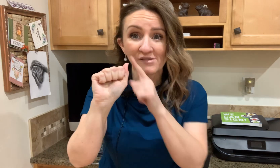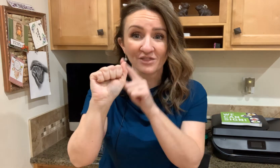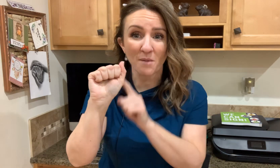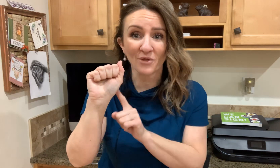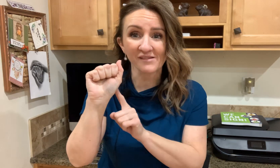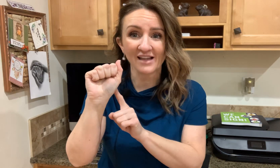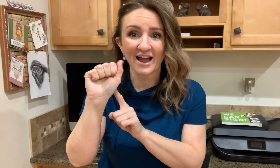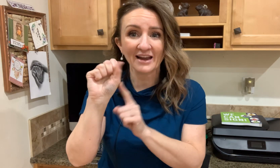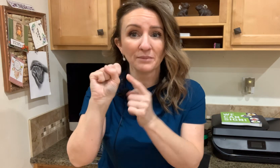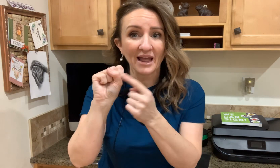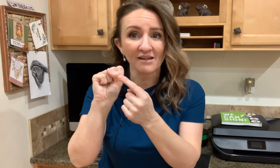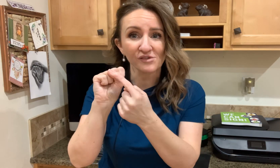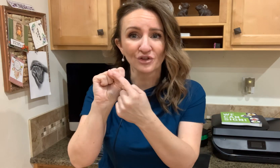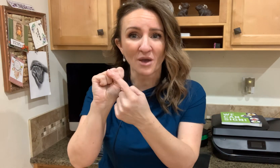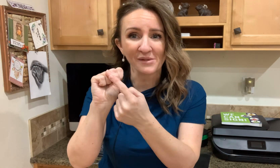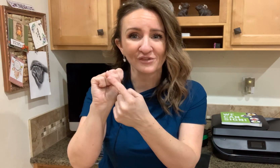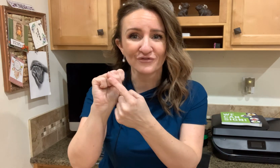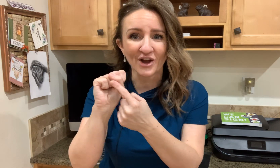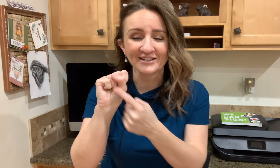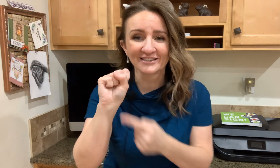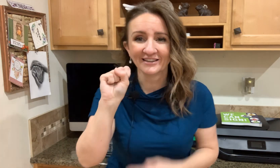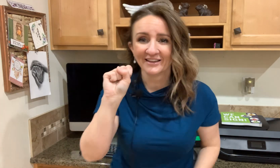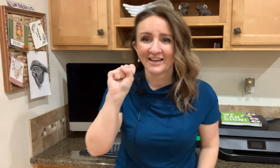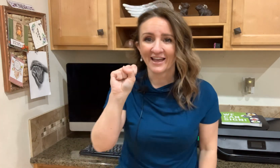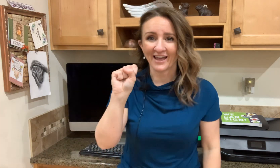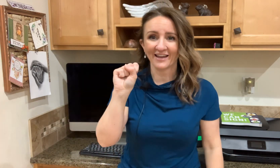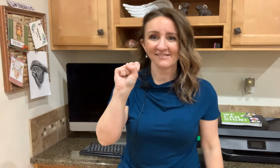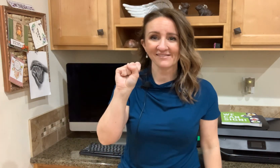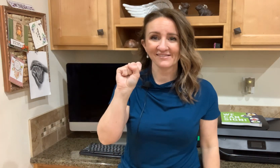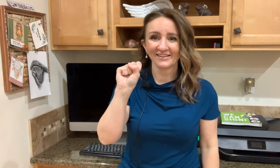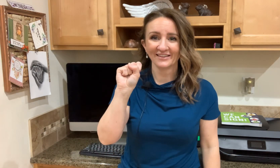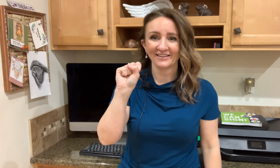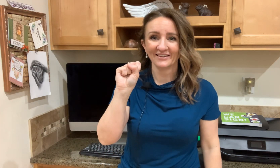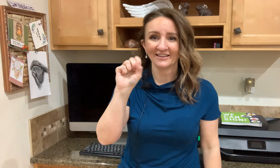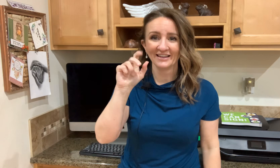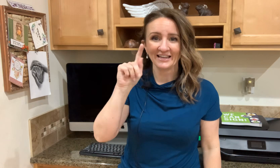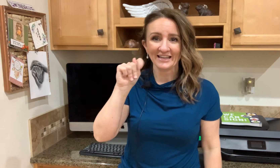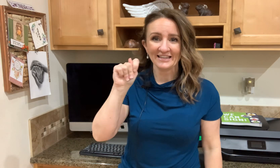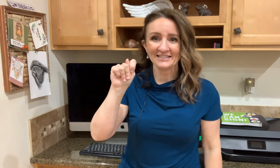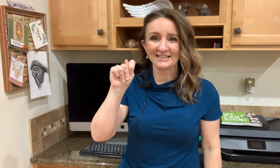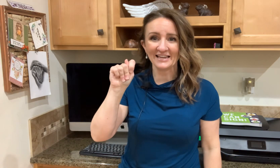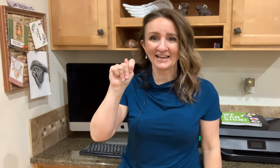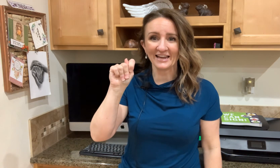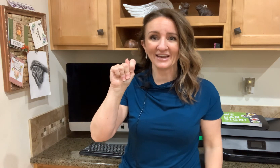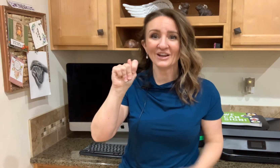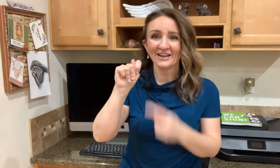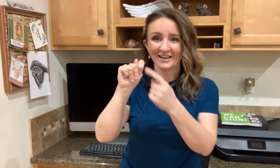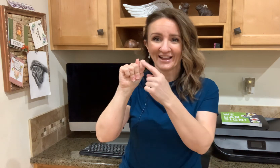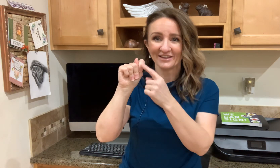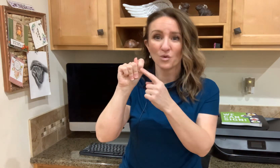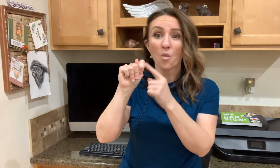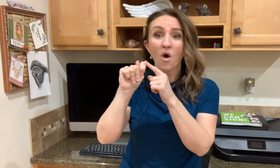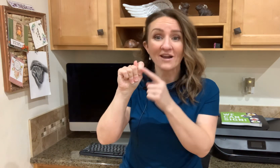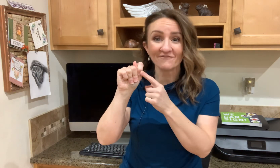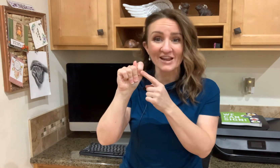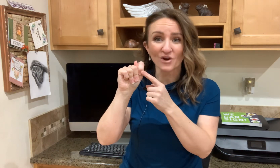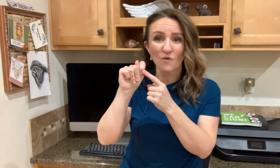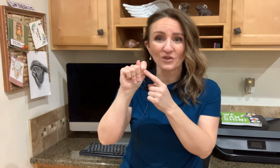the thumb on the side, but S your thumb is in front, S. T is one finger over the